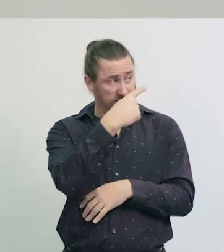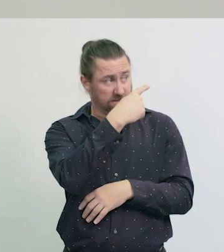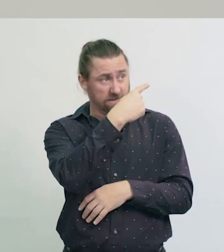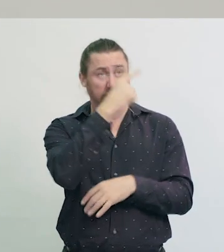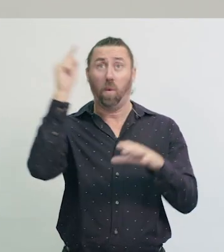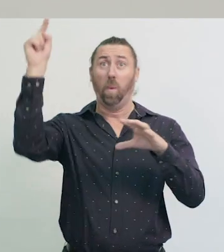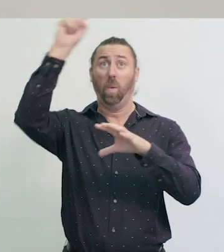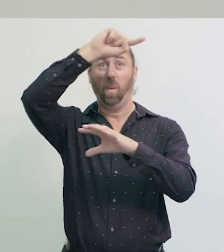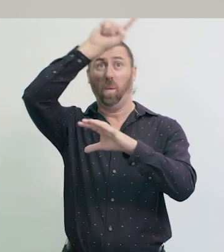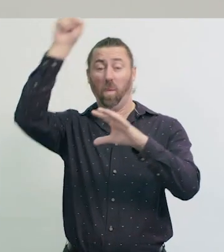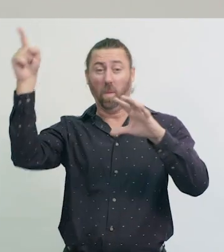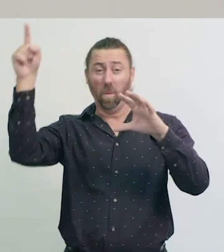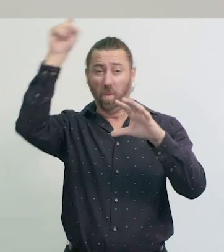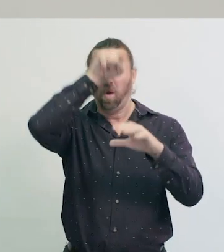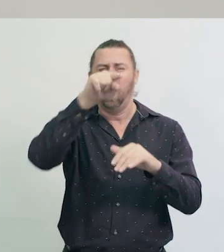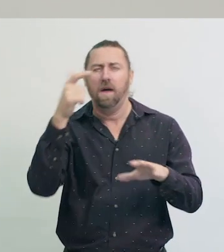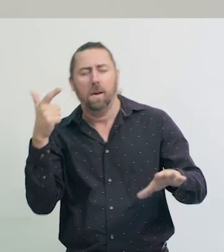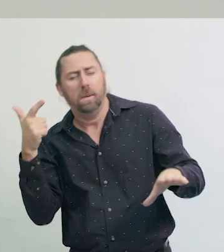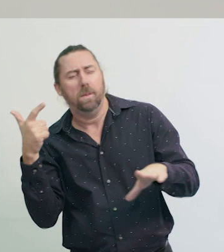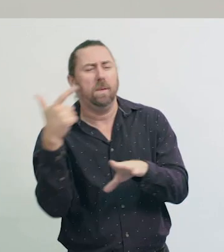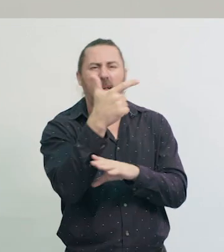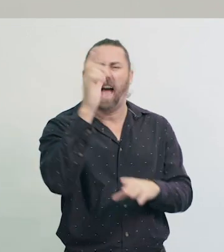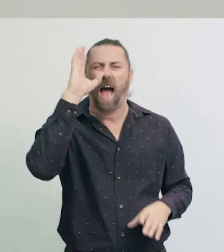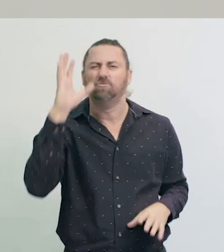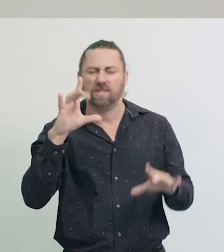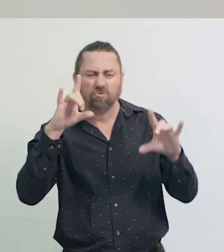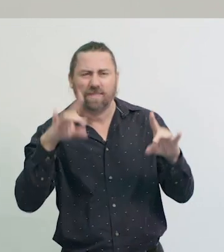If you travel to remote places in Australia, where mobile phones do not work,